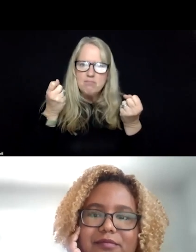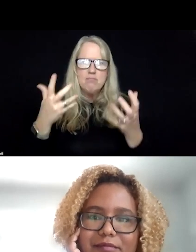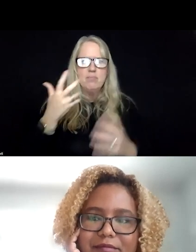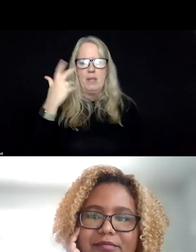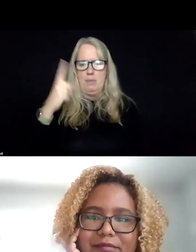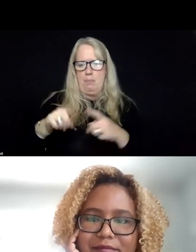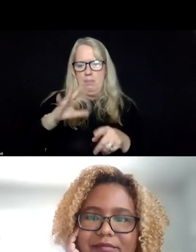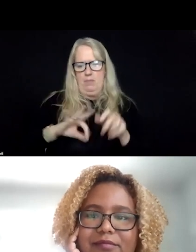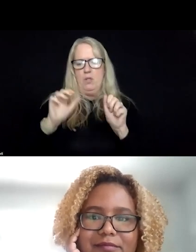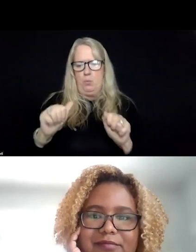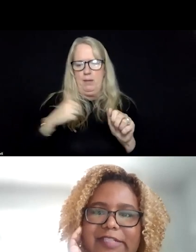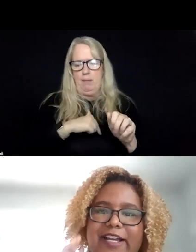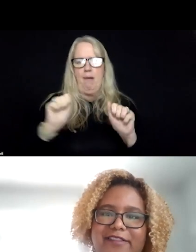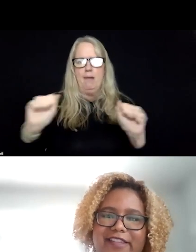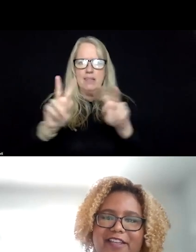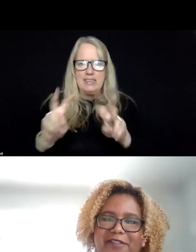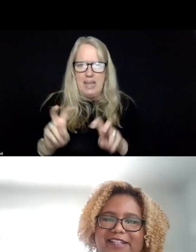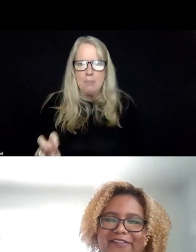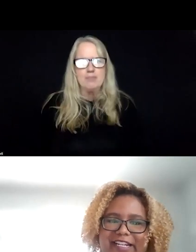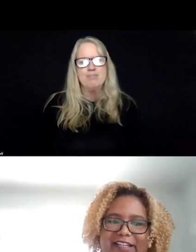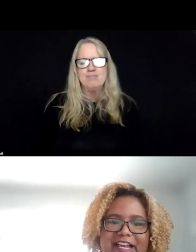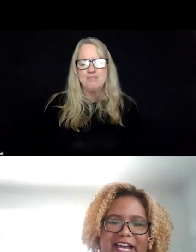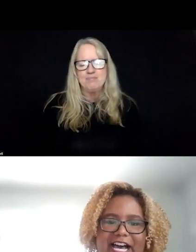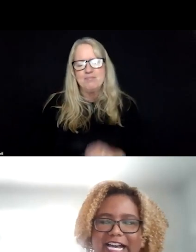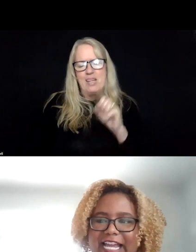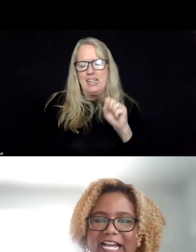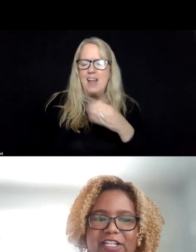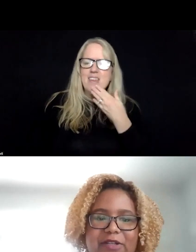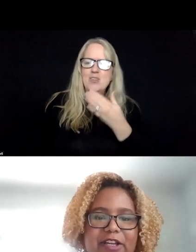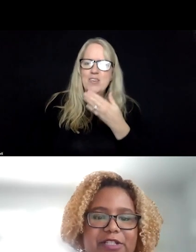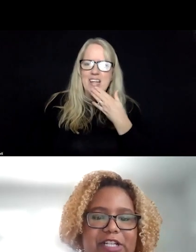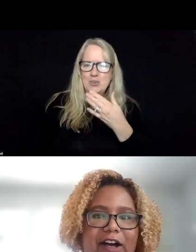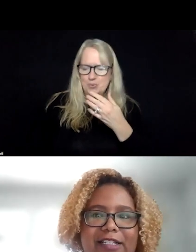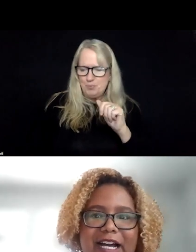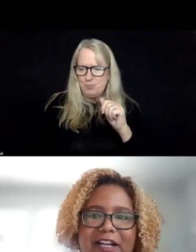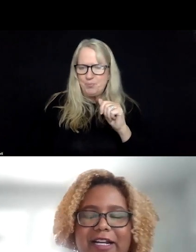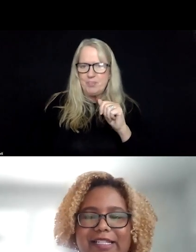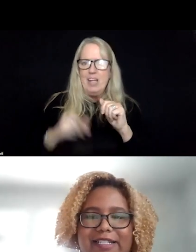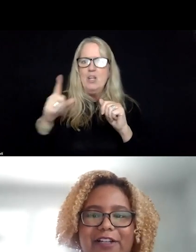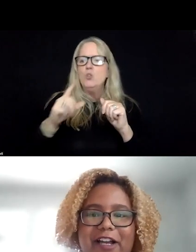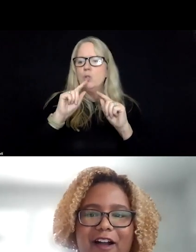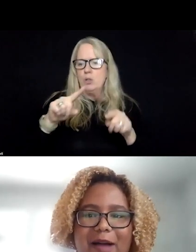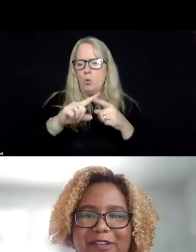EXAMINE. >> THANK YOU, STEPHANIE. YOU CAN GO TO TALK.CRISISNOW